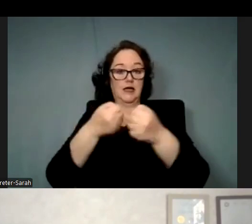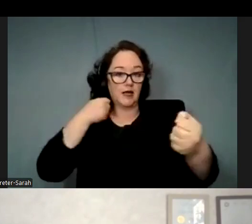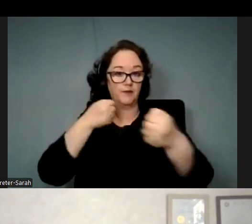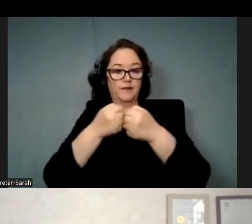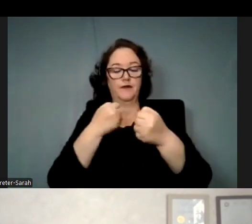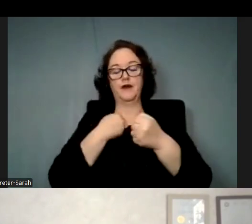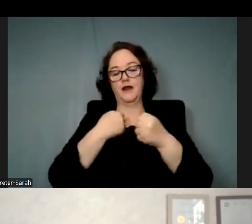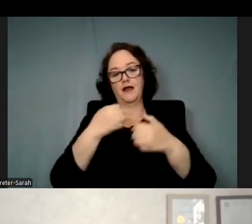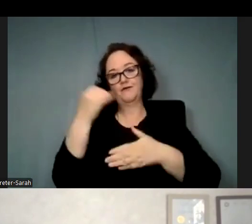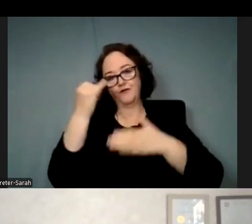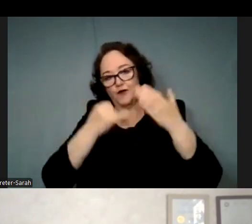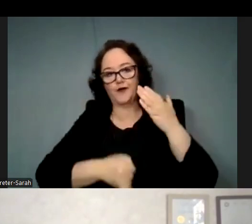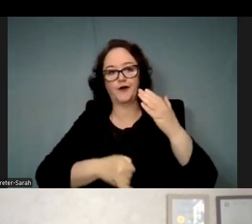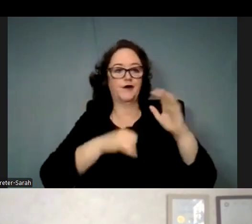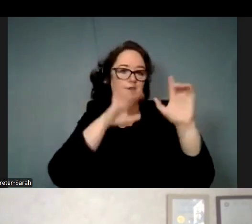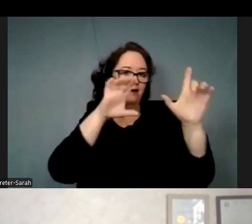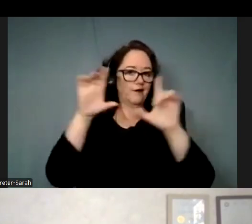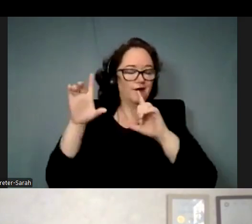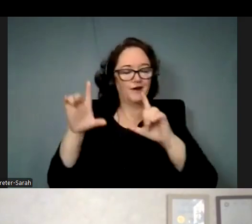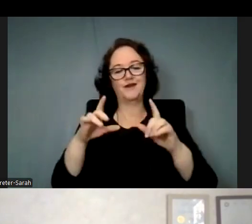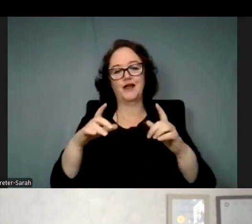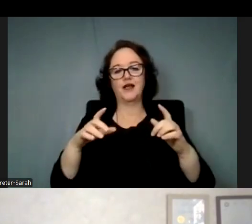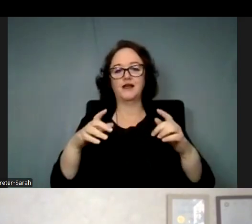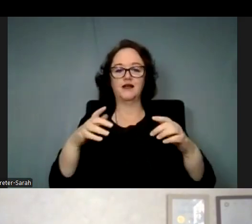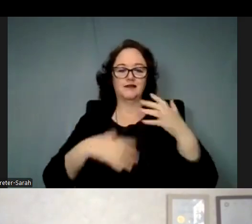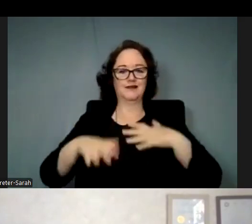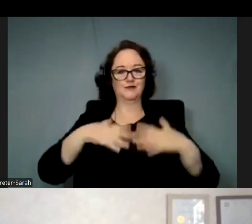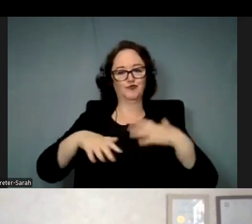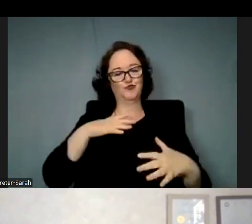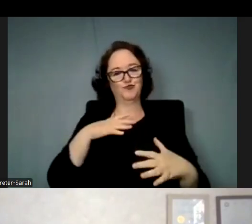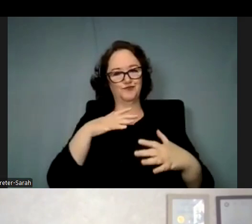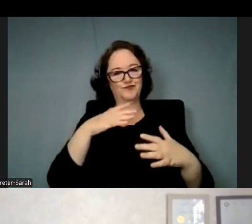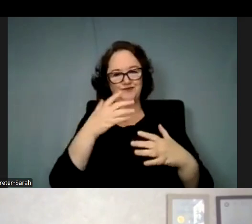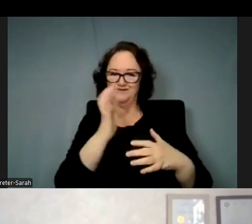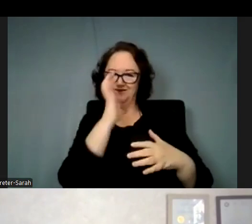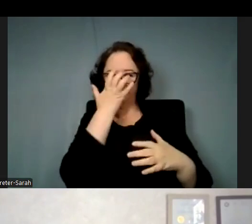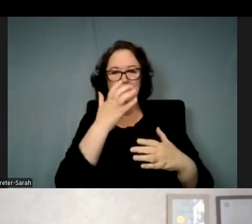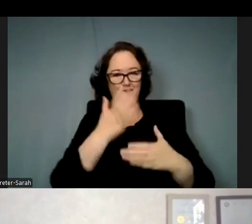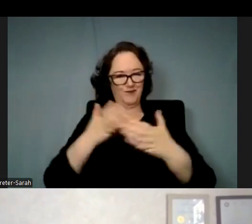costume pieces. So yeah, so, really excited to be with